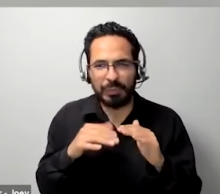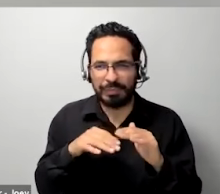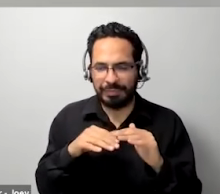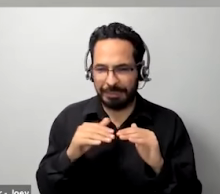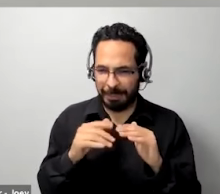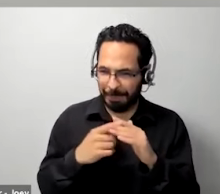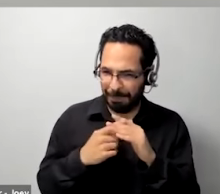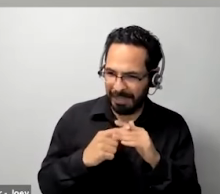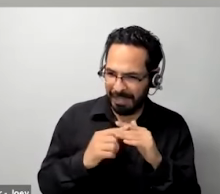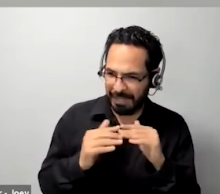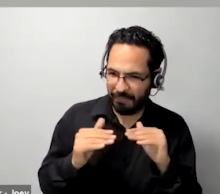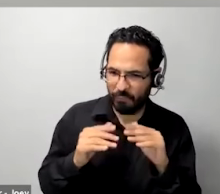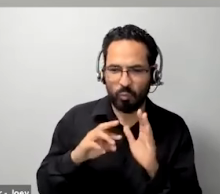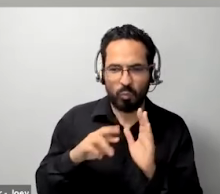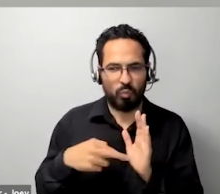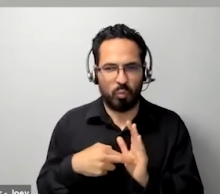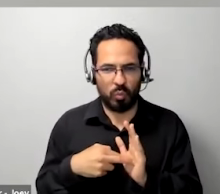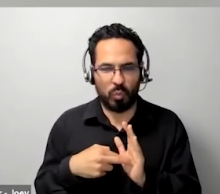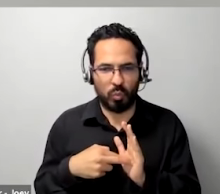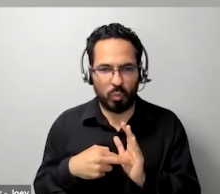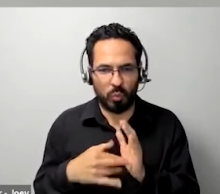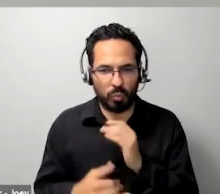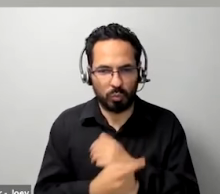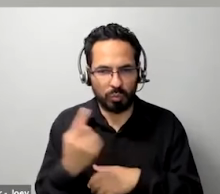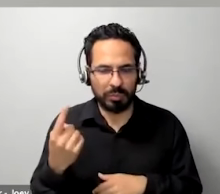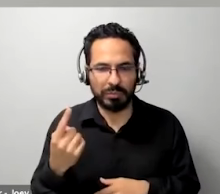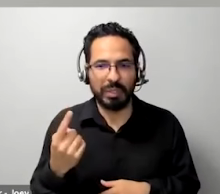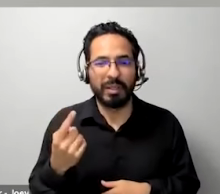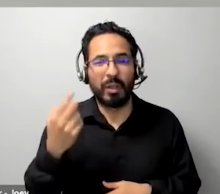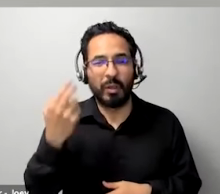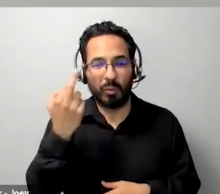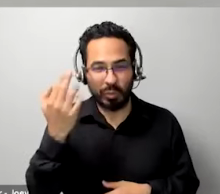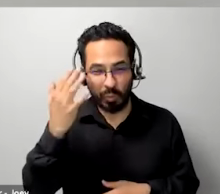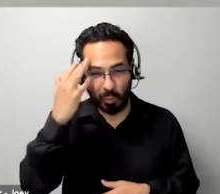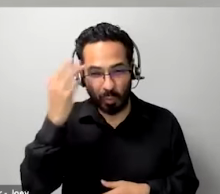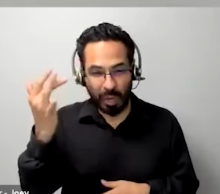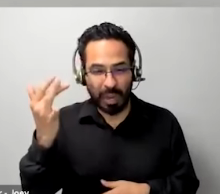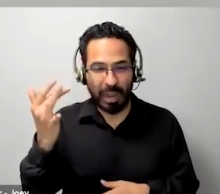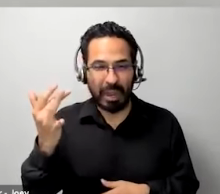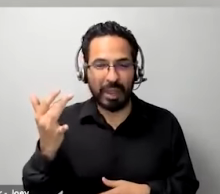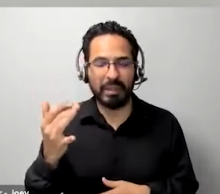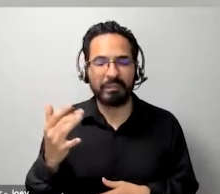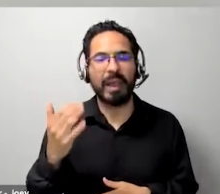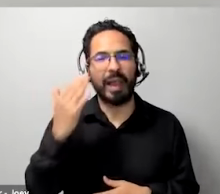I think a little bit of why we might be seeing that is, I know at least for Google,